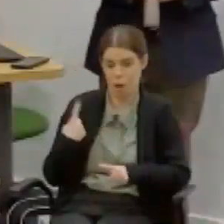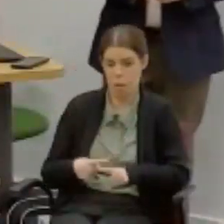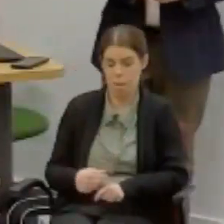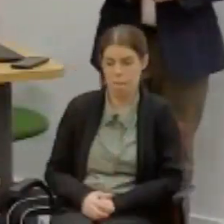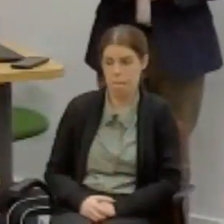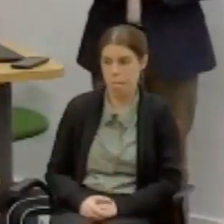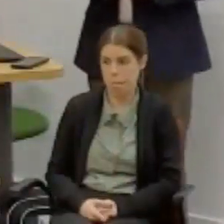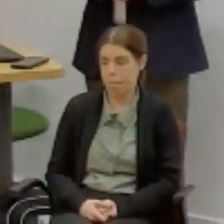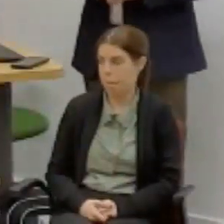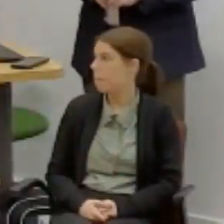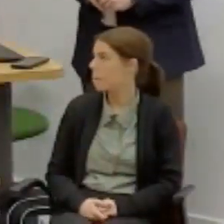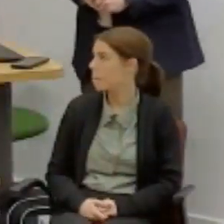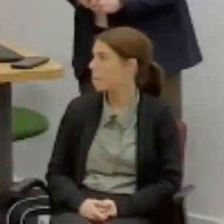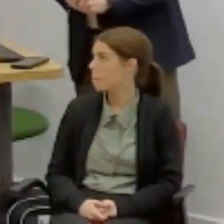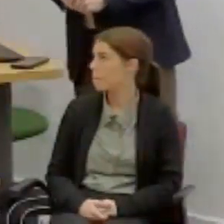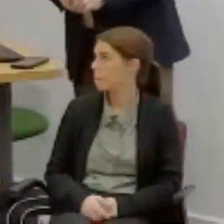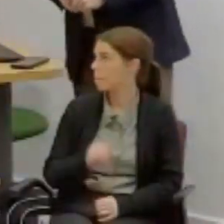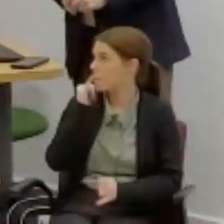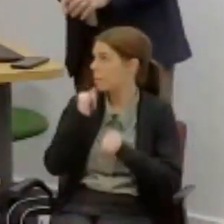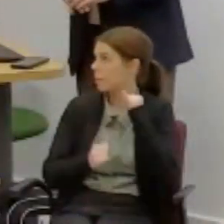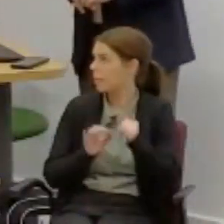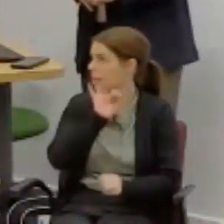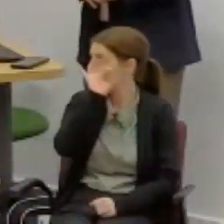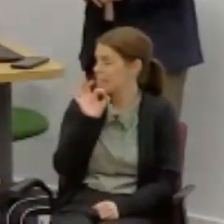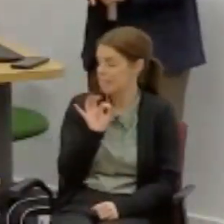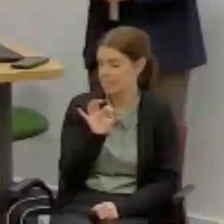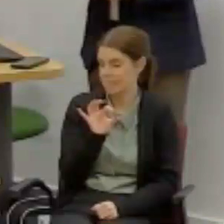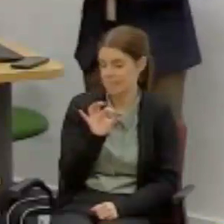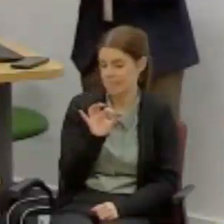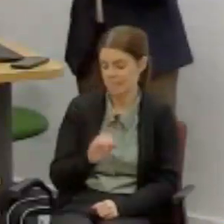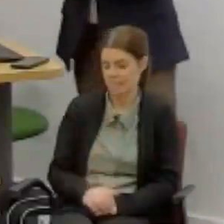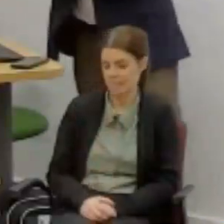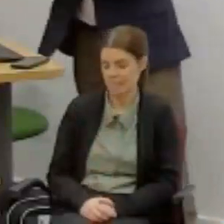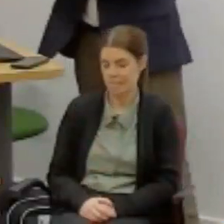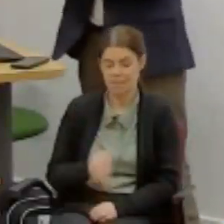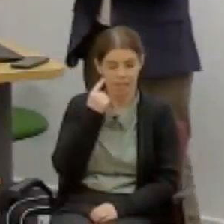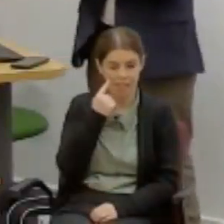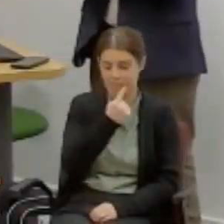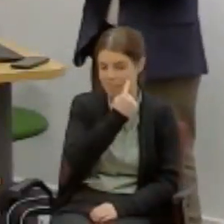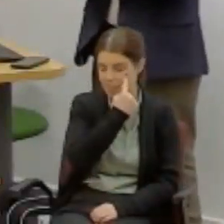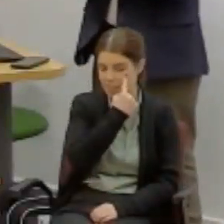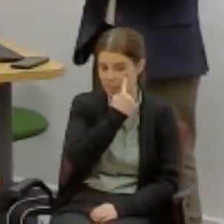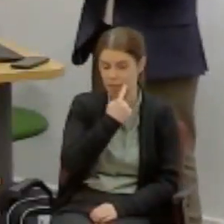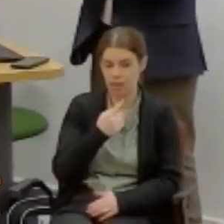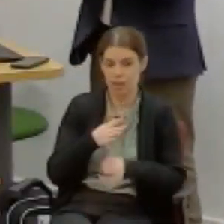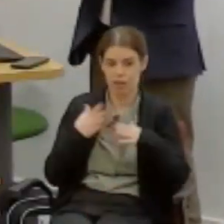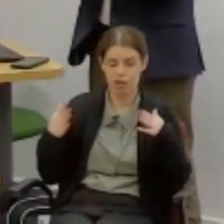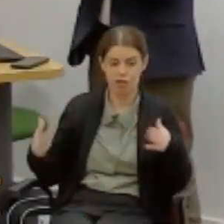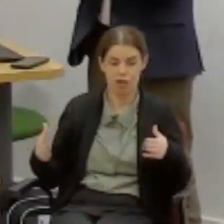So, a final question, which is a kind of segue mask. Is there evidence of any greater risk for teenage brains?